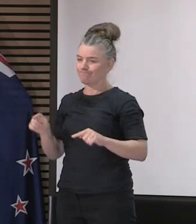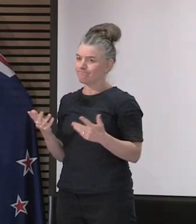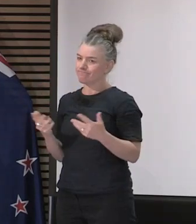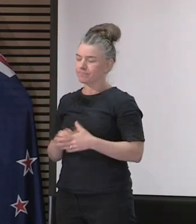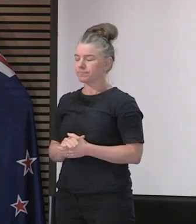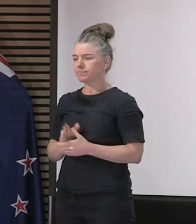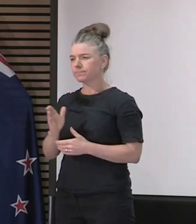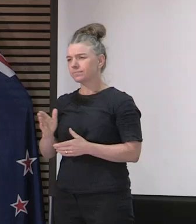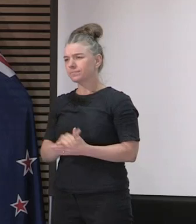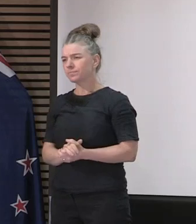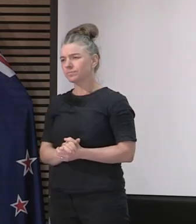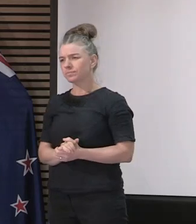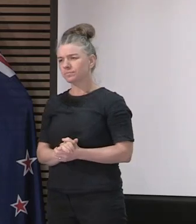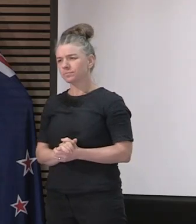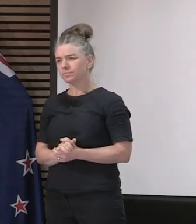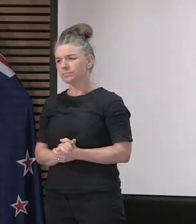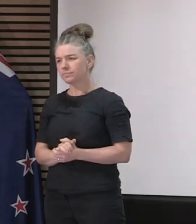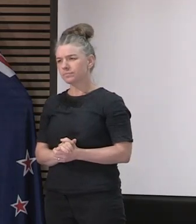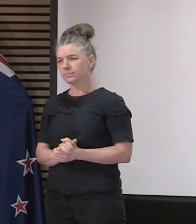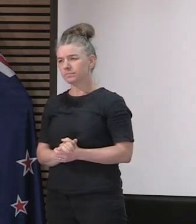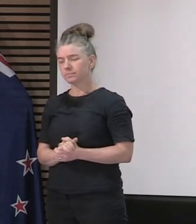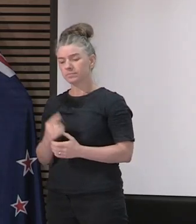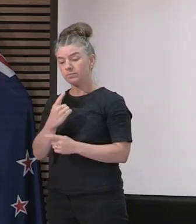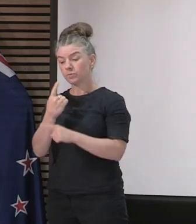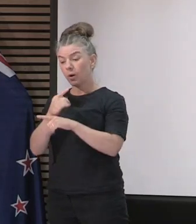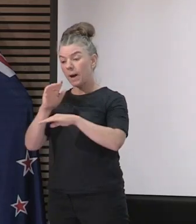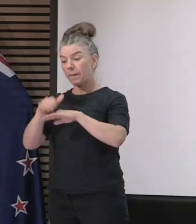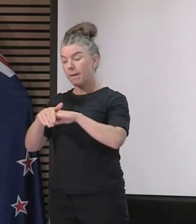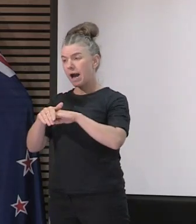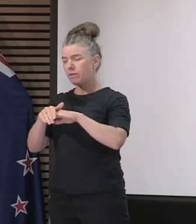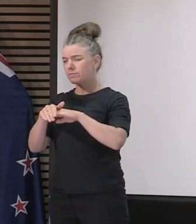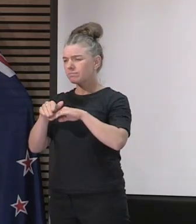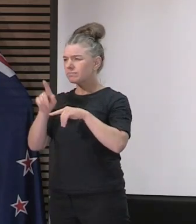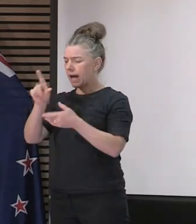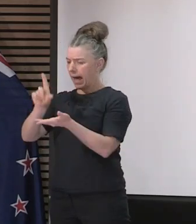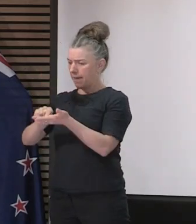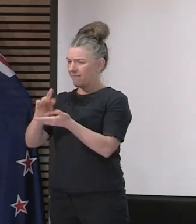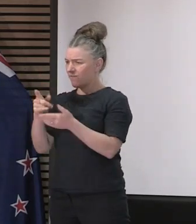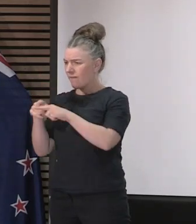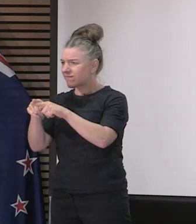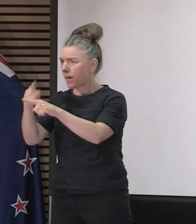may play a role in the future but not at this point. >> How